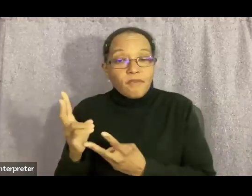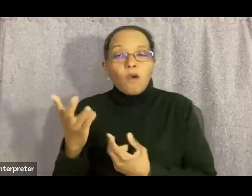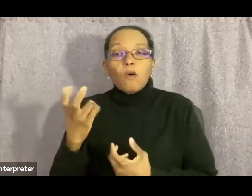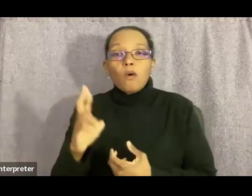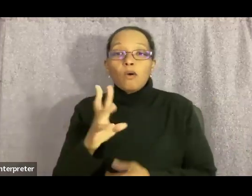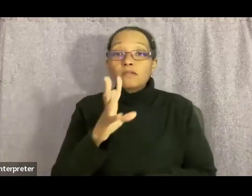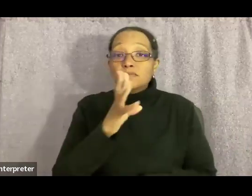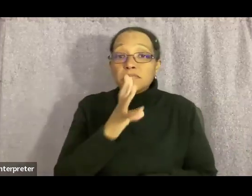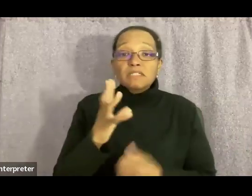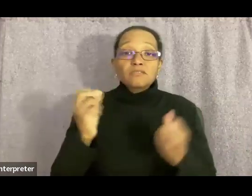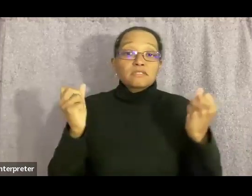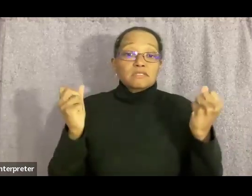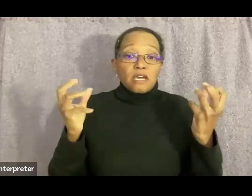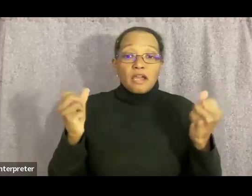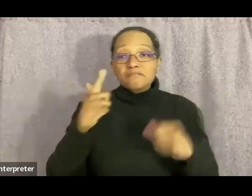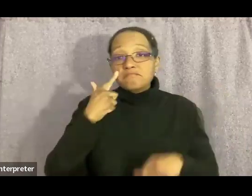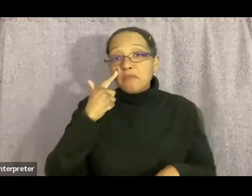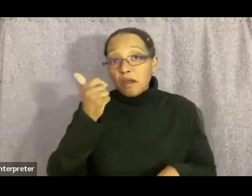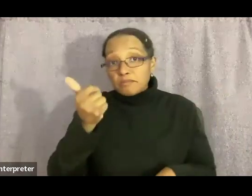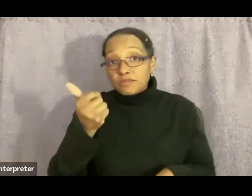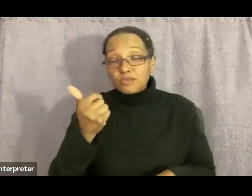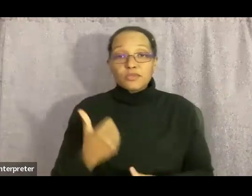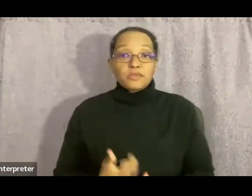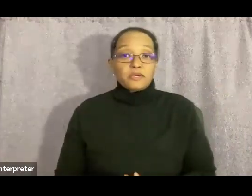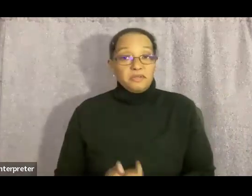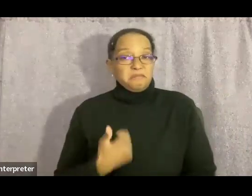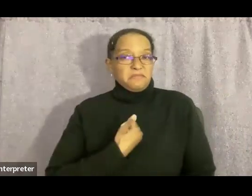Up to you. I'm going to drink my water in the meantime.